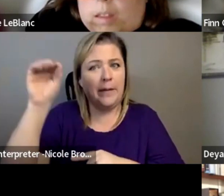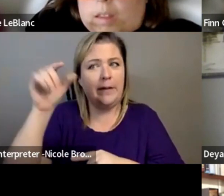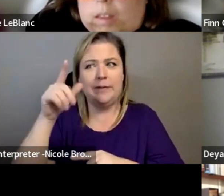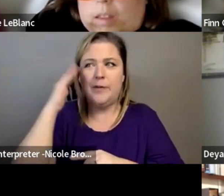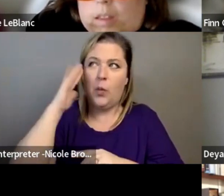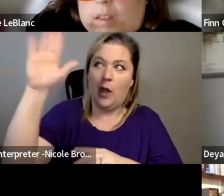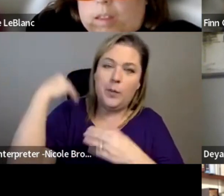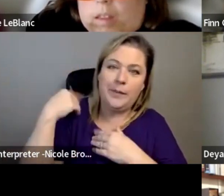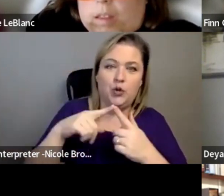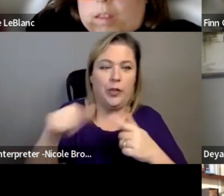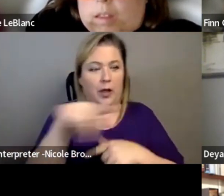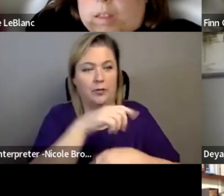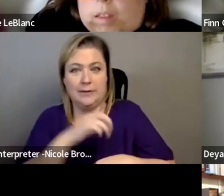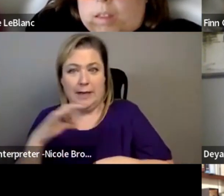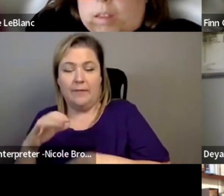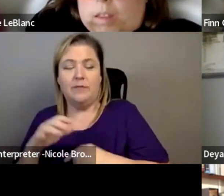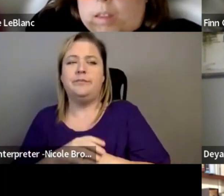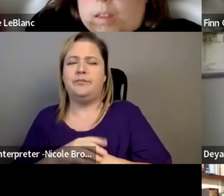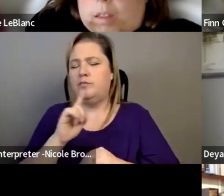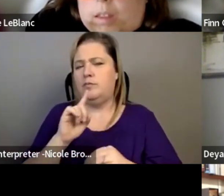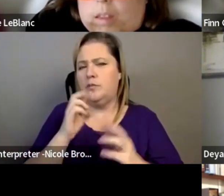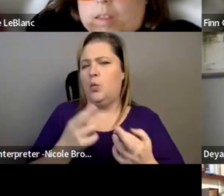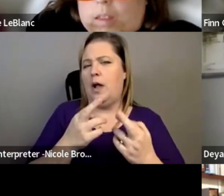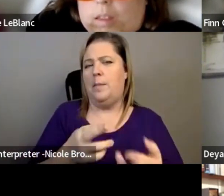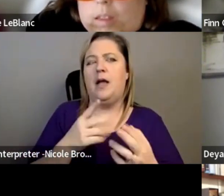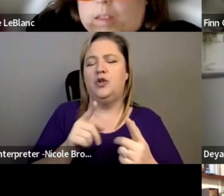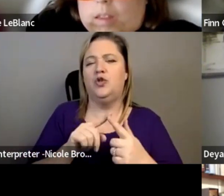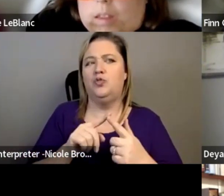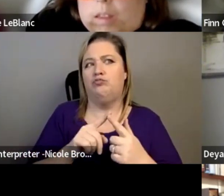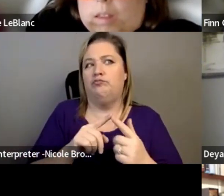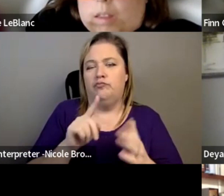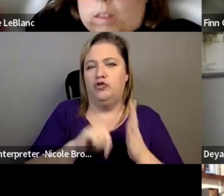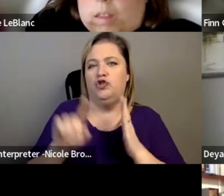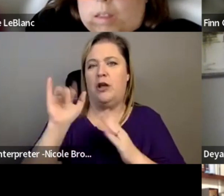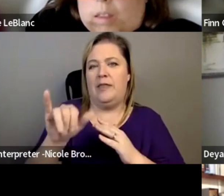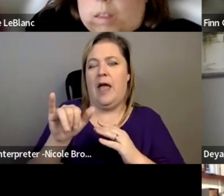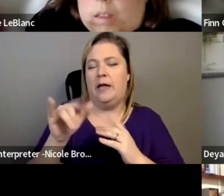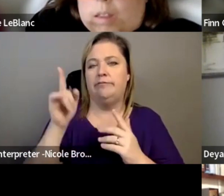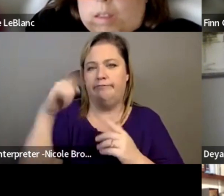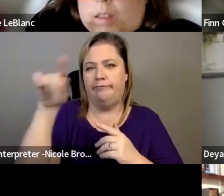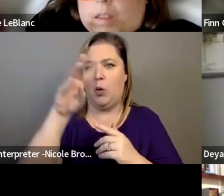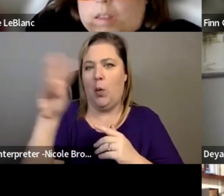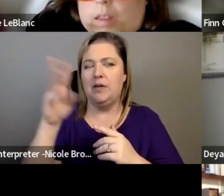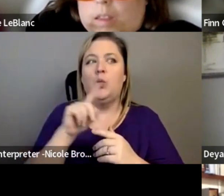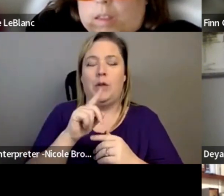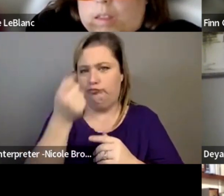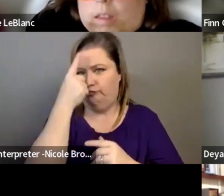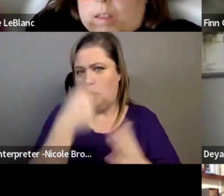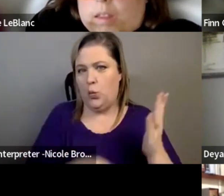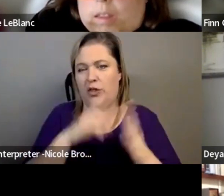employee. So I certainly would suggest to folks in that position to check it out so that you really do have an understanding of the legal